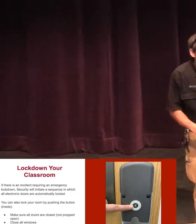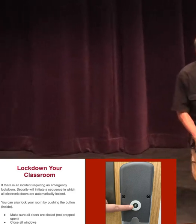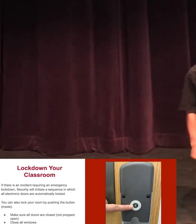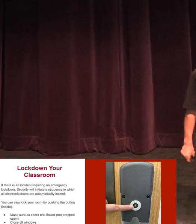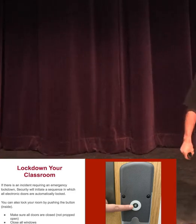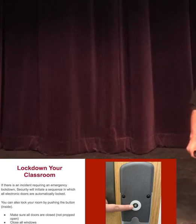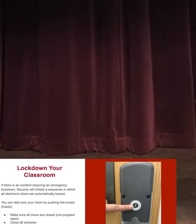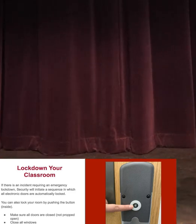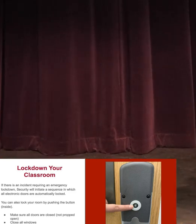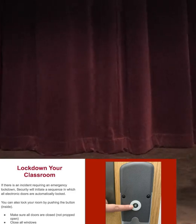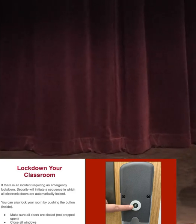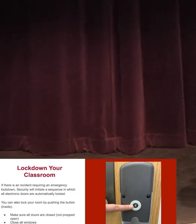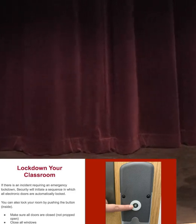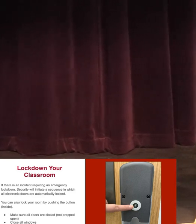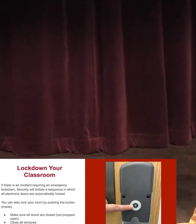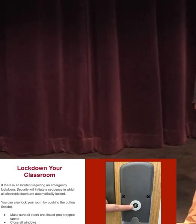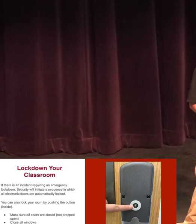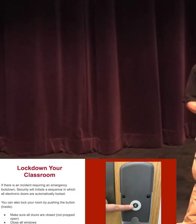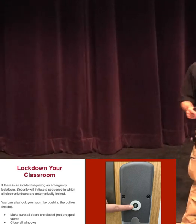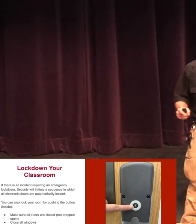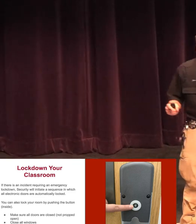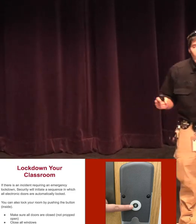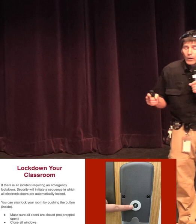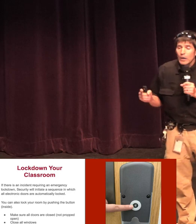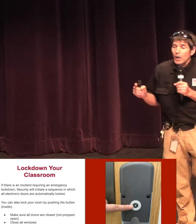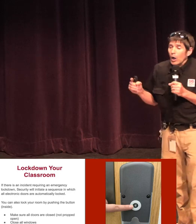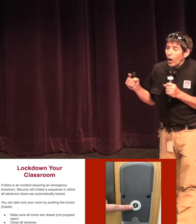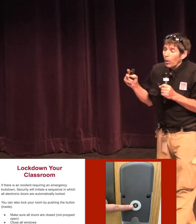maintenance or a security's card and then they could gain access into any door. We eliminated that.